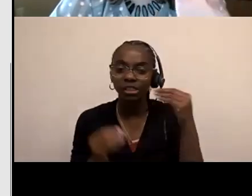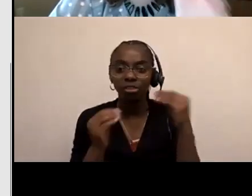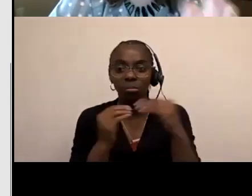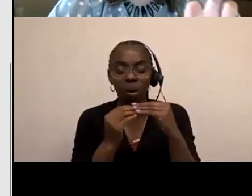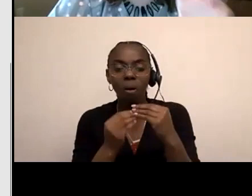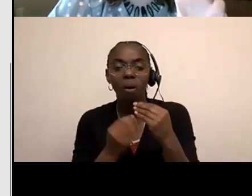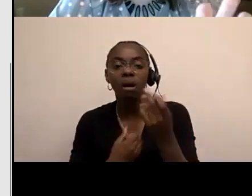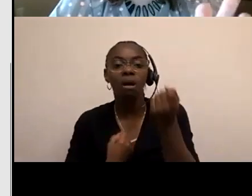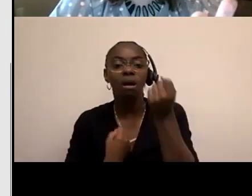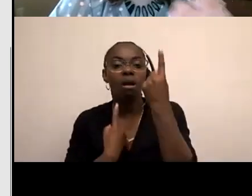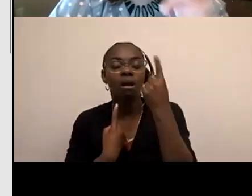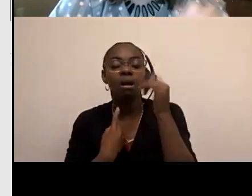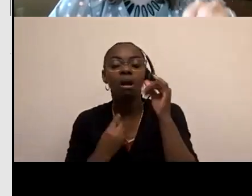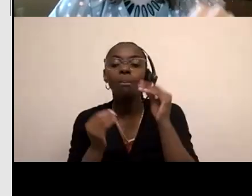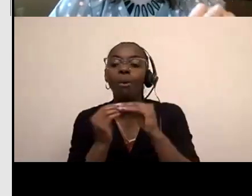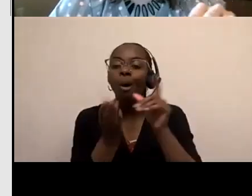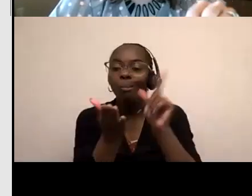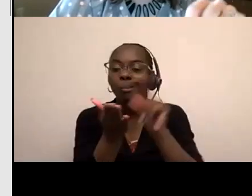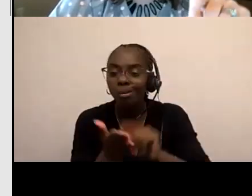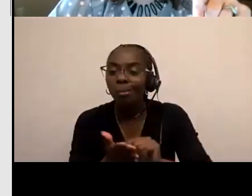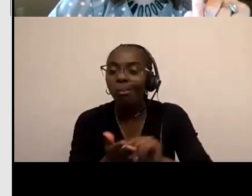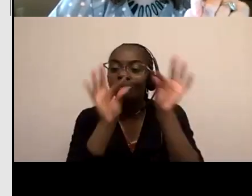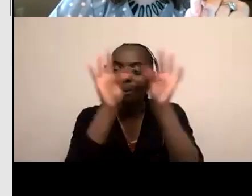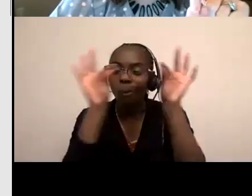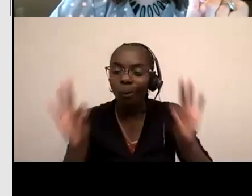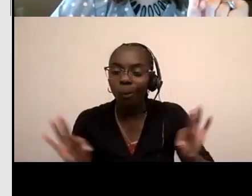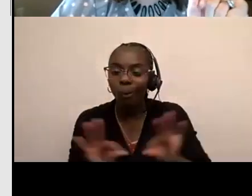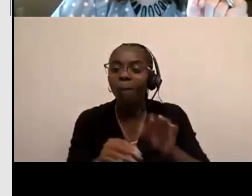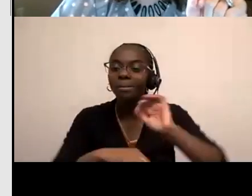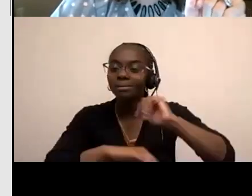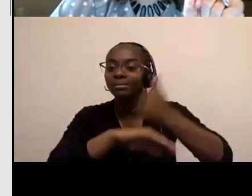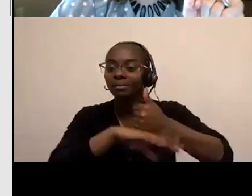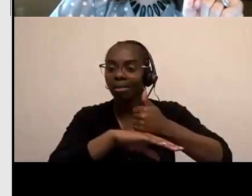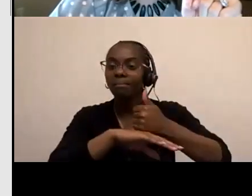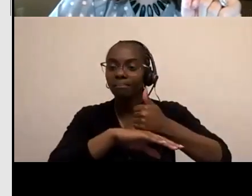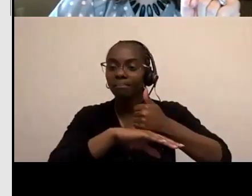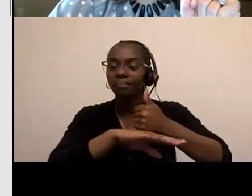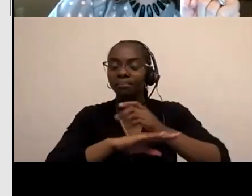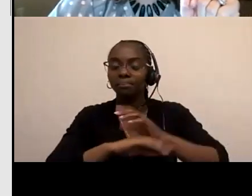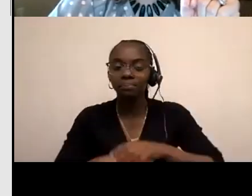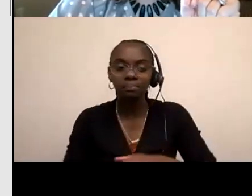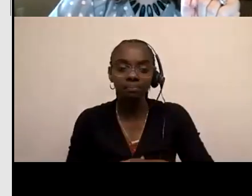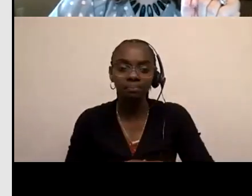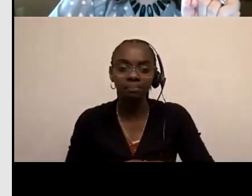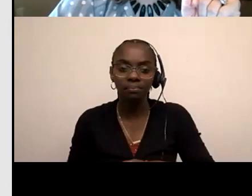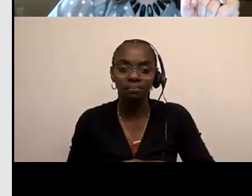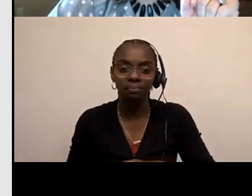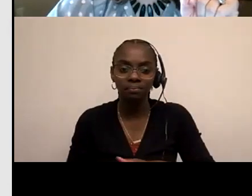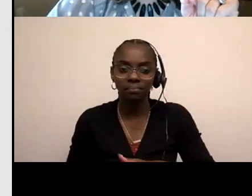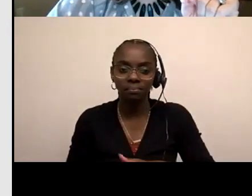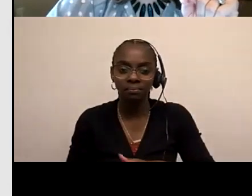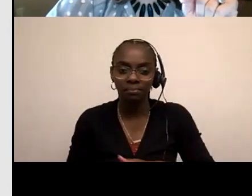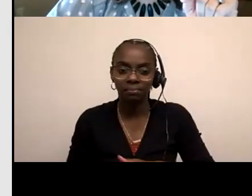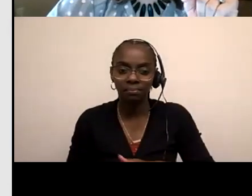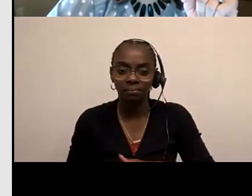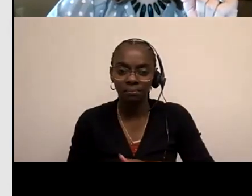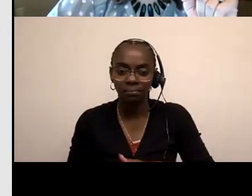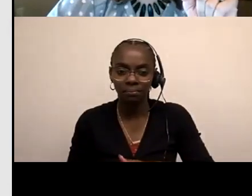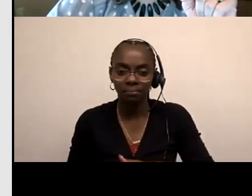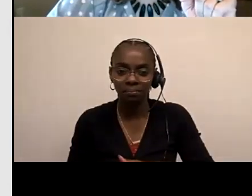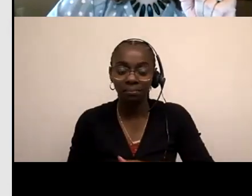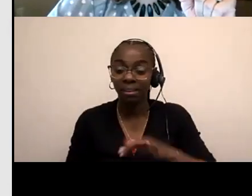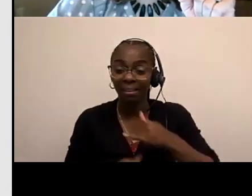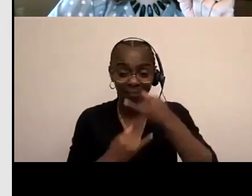PRINTABLE FORM IN THESE HANDOUTS. THE FINAL THING I WANTED TO SHARE WITH